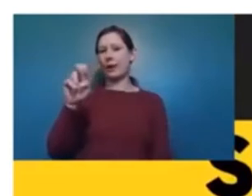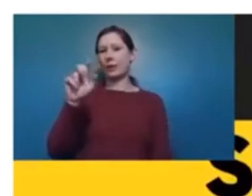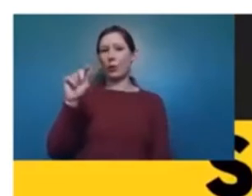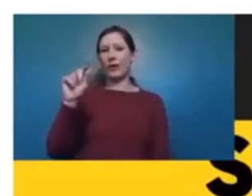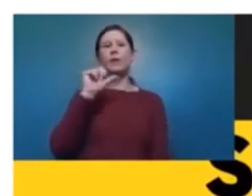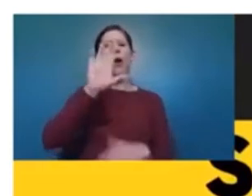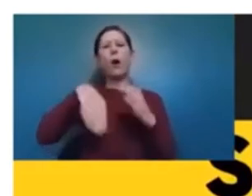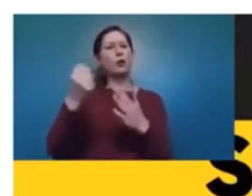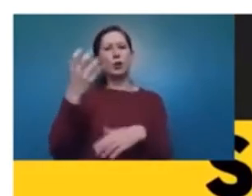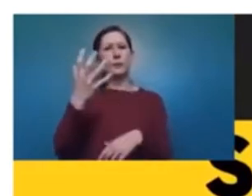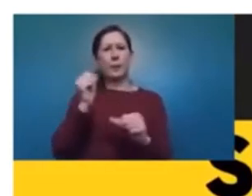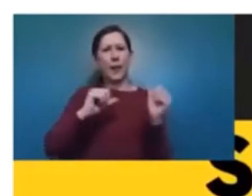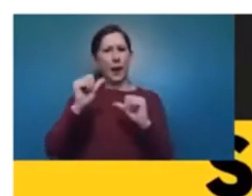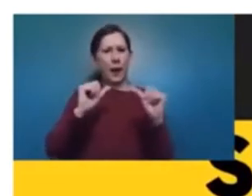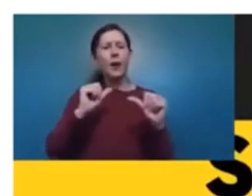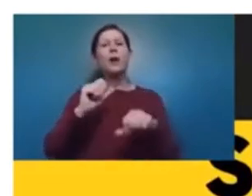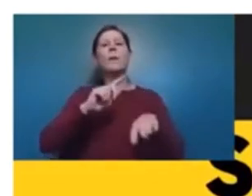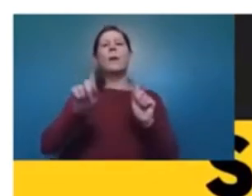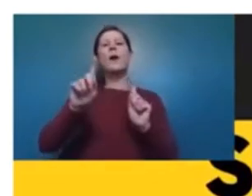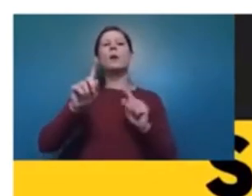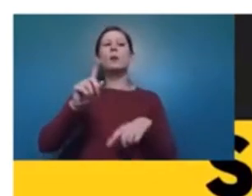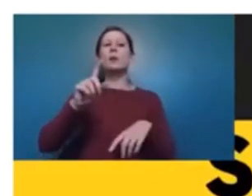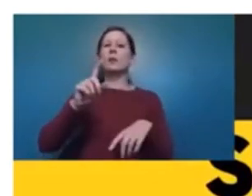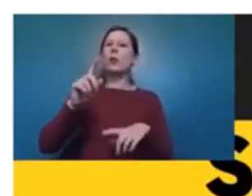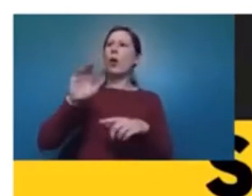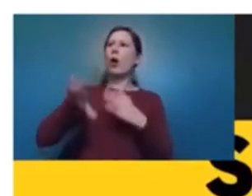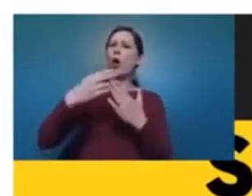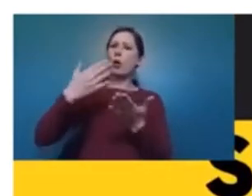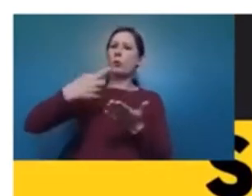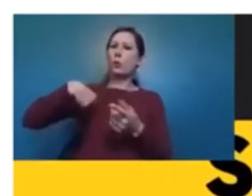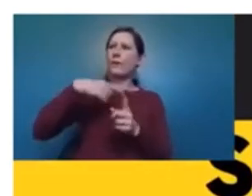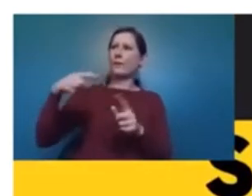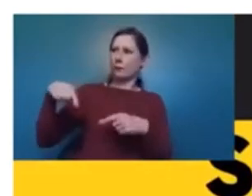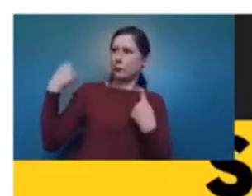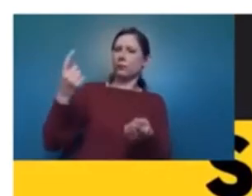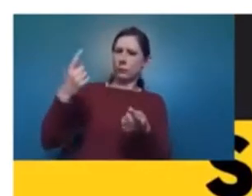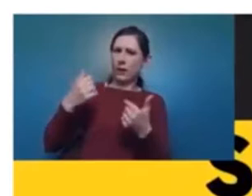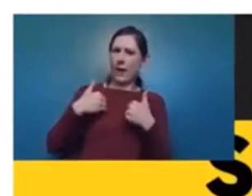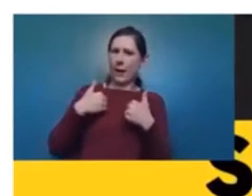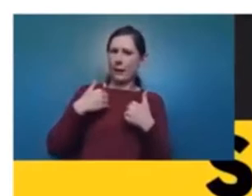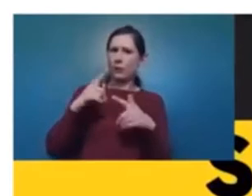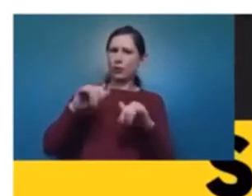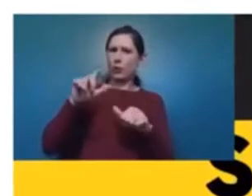Shakespeare's plays, but all the ones we've covered in our 20 years in the park. Happy anniversary to us. Shake20 will